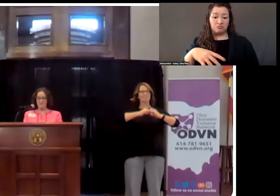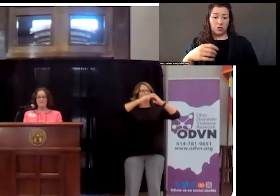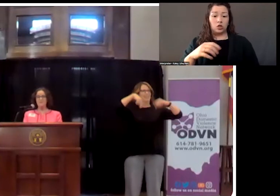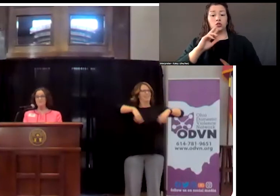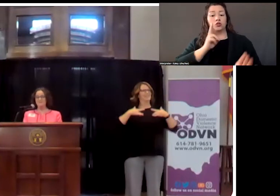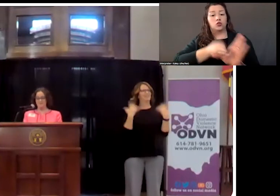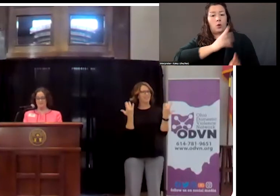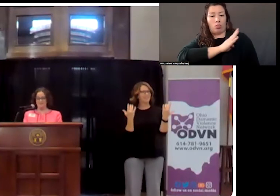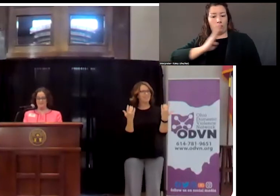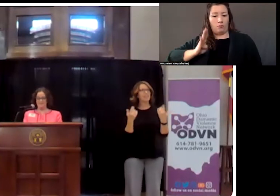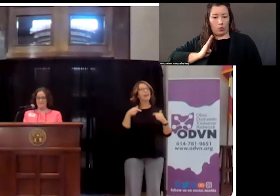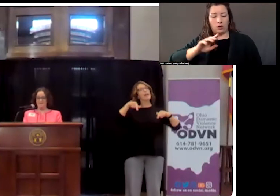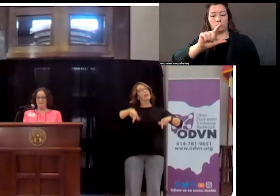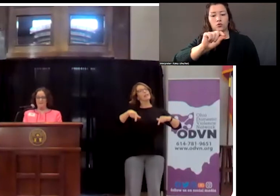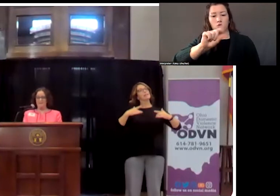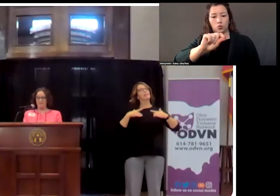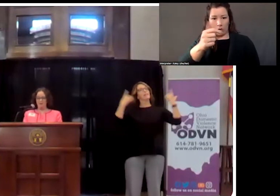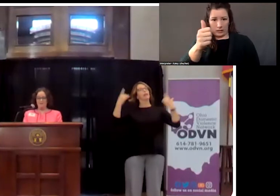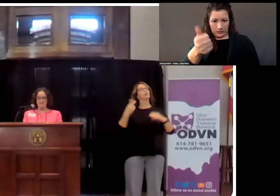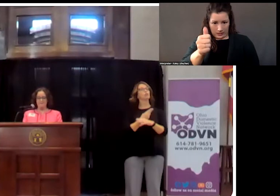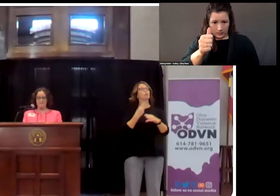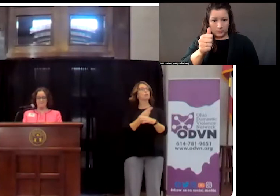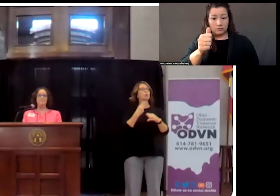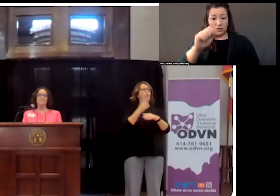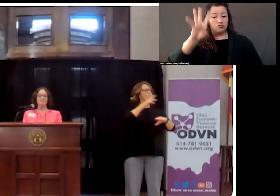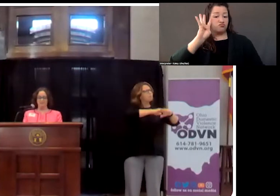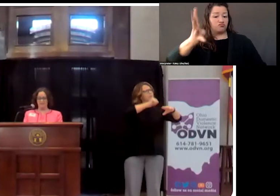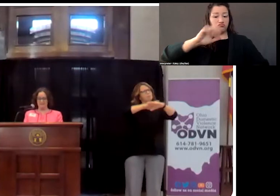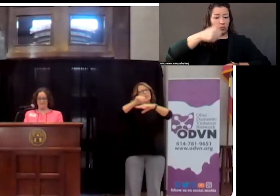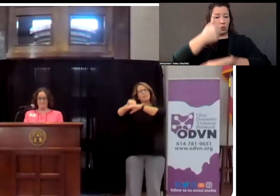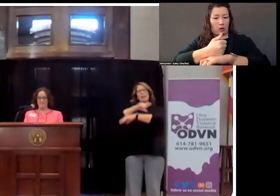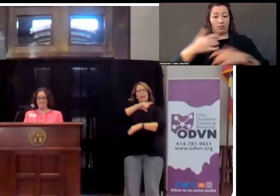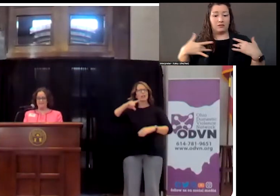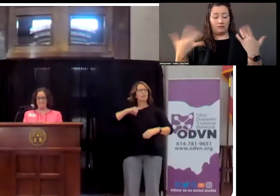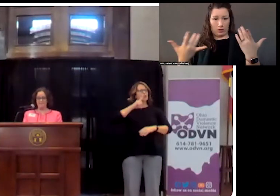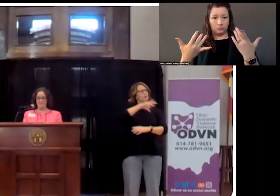She used the event to call on legislators to include a line item in the state budget.